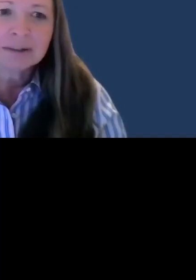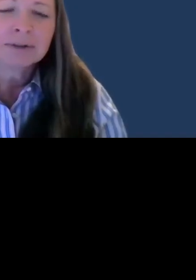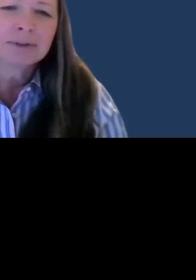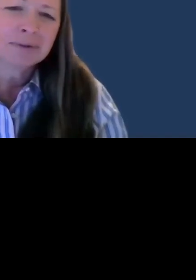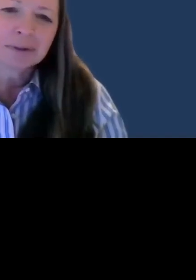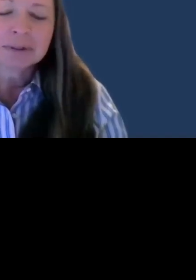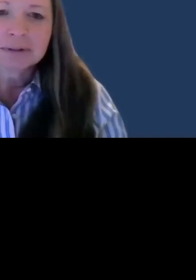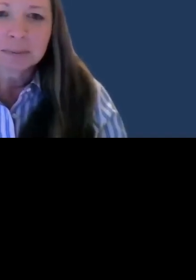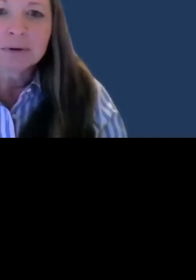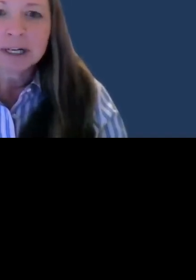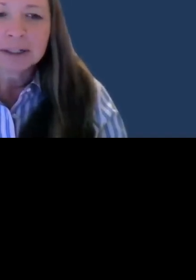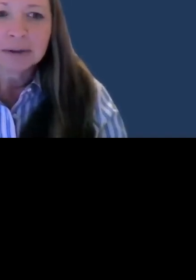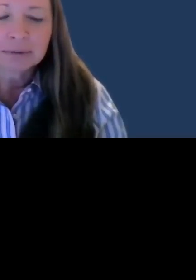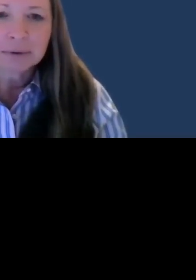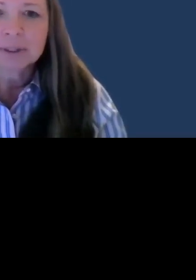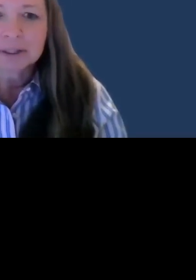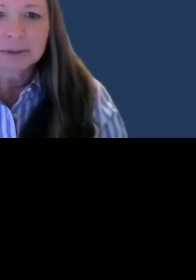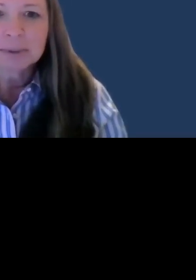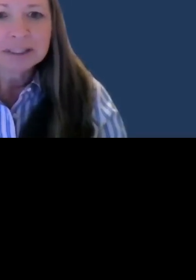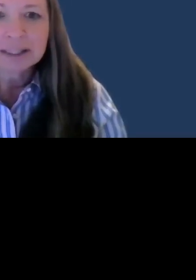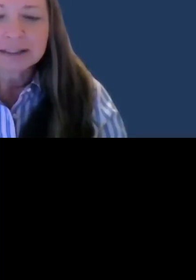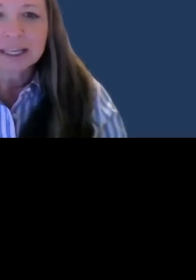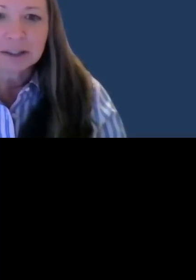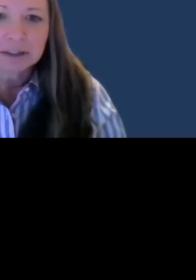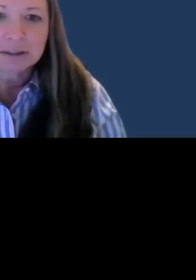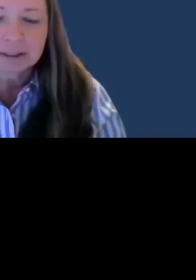even if those services are provided through a WCPS agency.